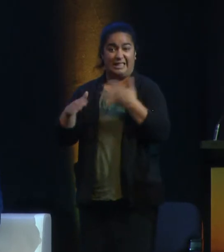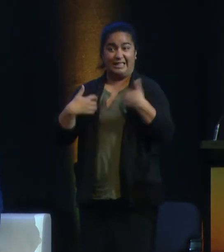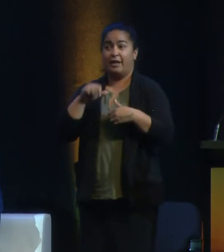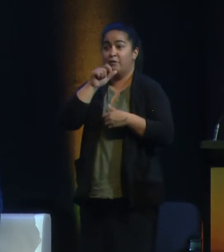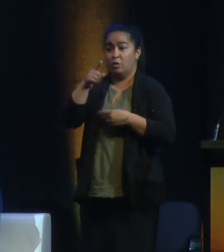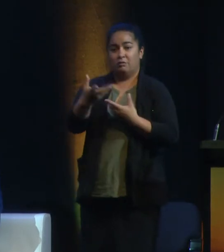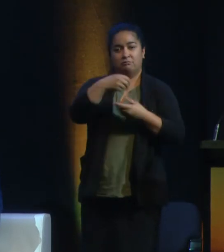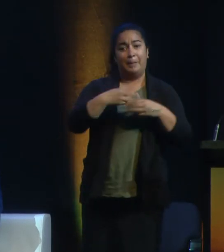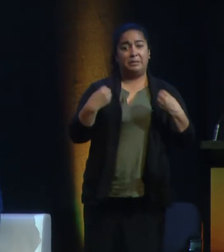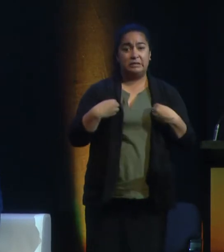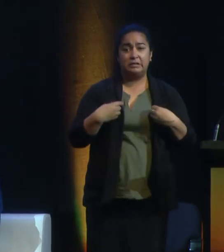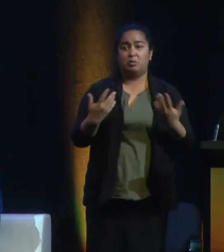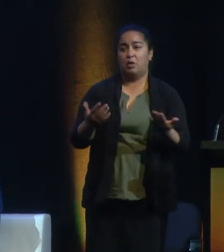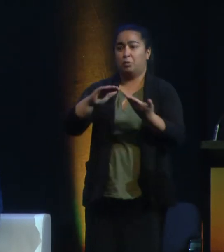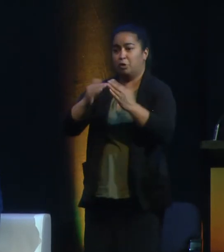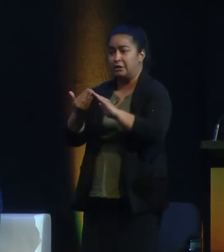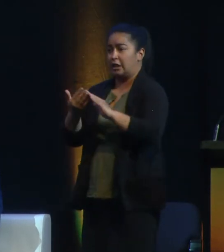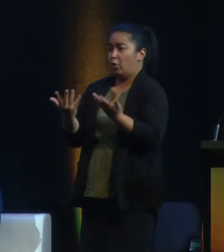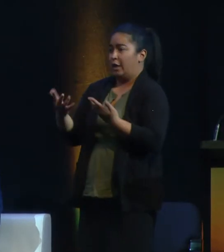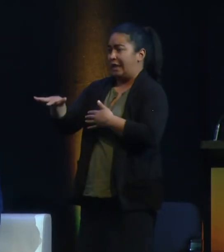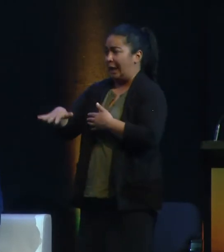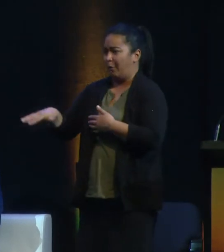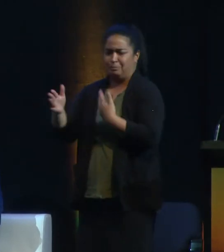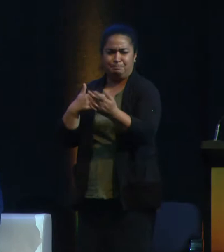if you're from community, if you're from iwi, where ever you came from it always felt like